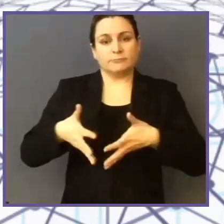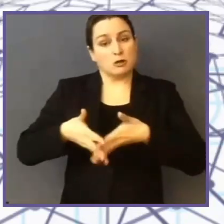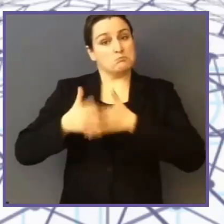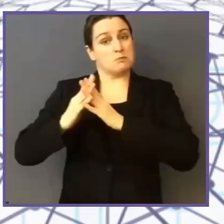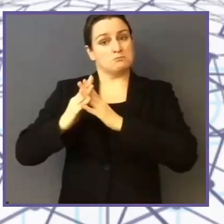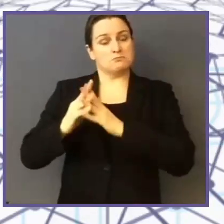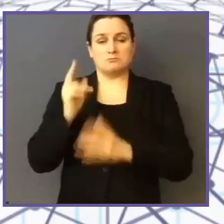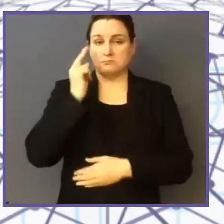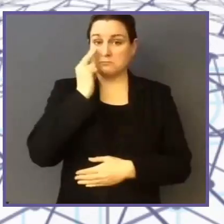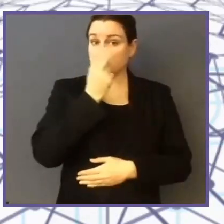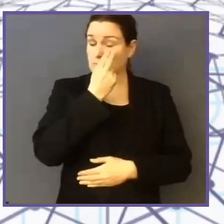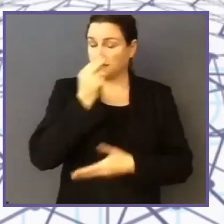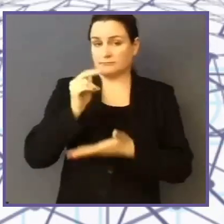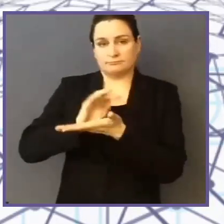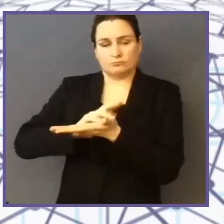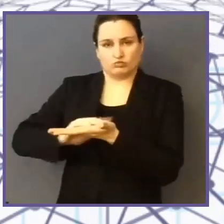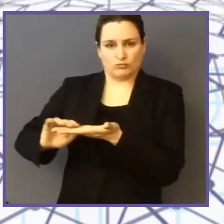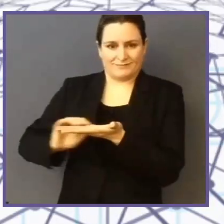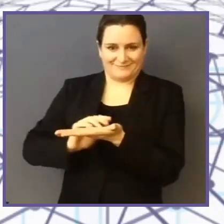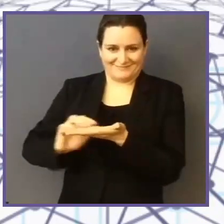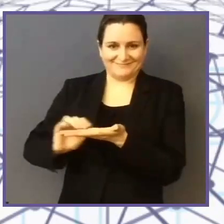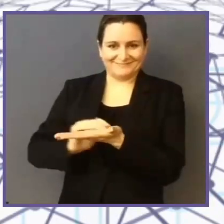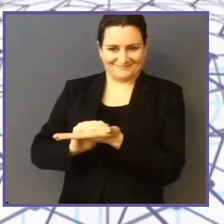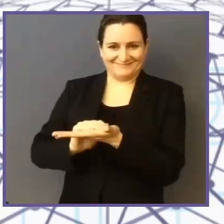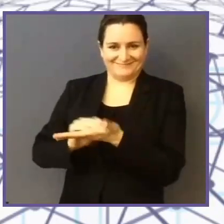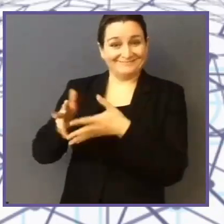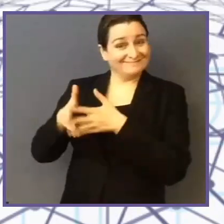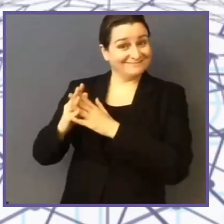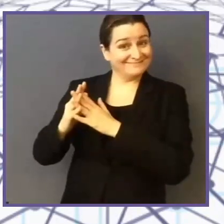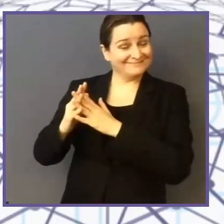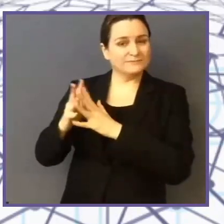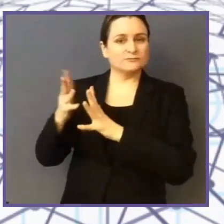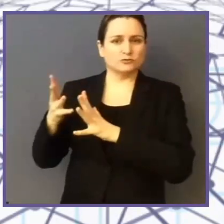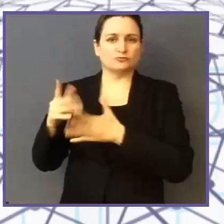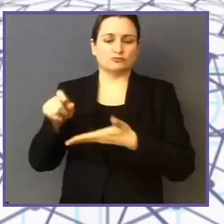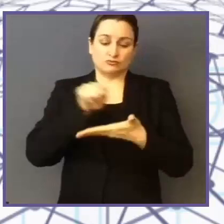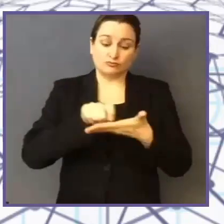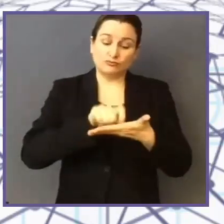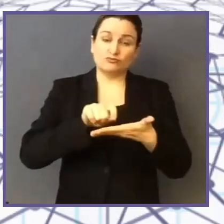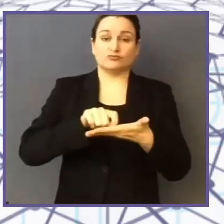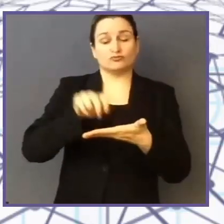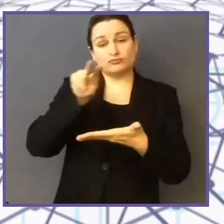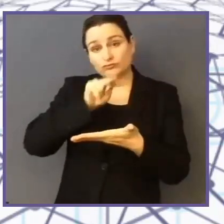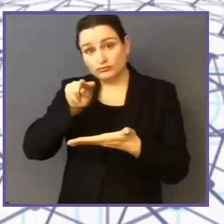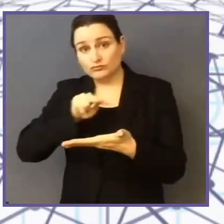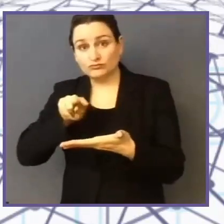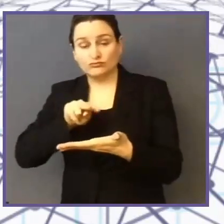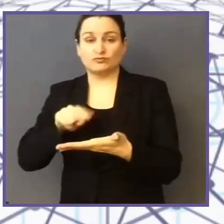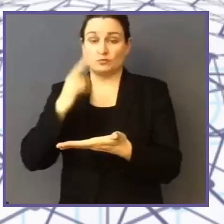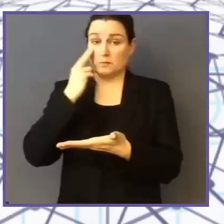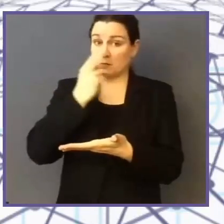One word thing that our methodology for reading and writing for the blind, that was developed